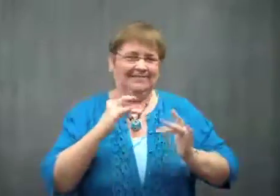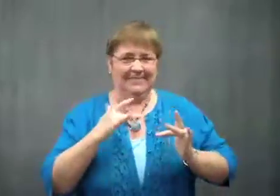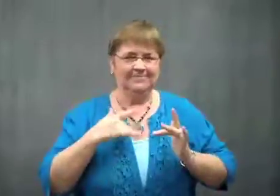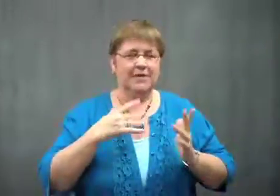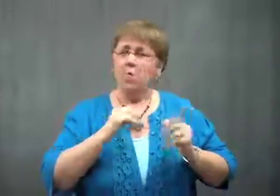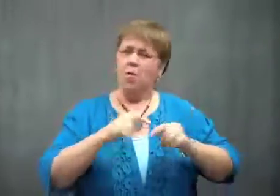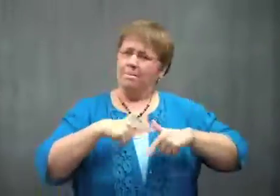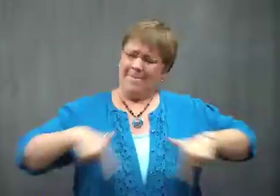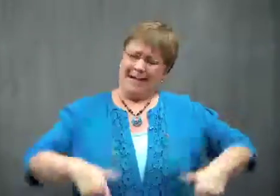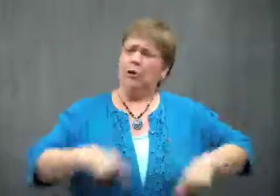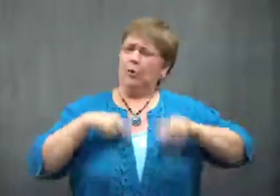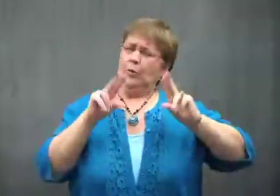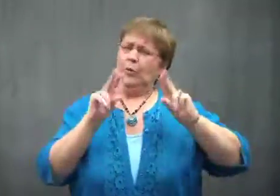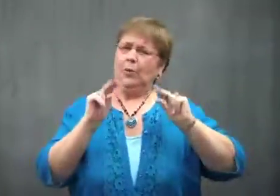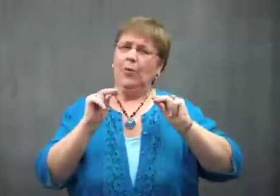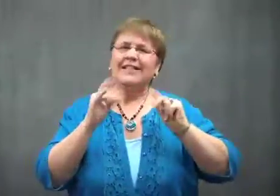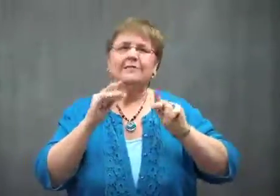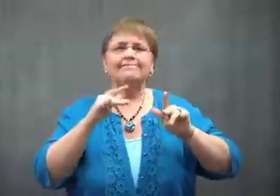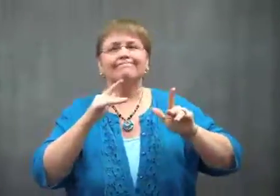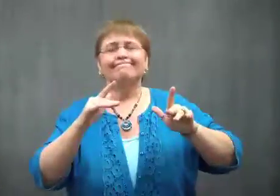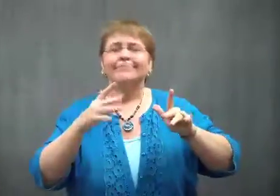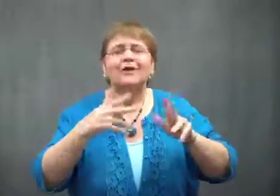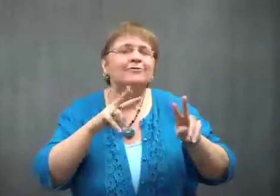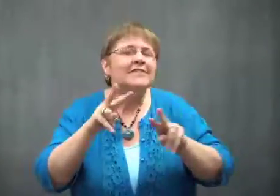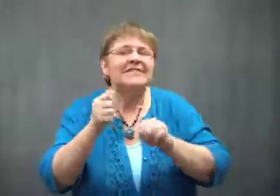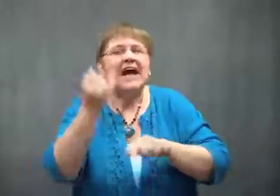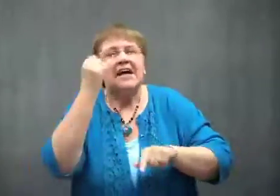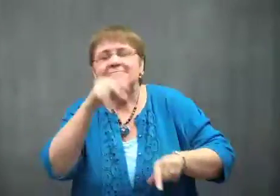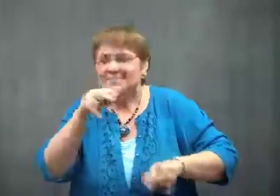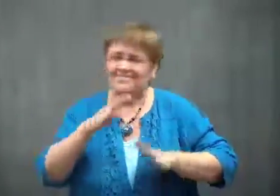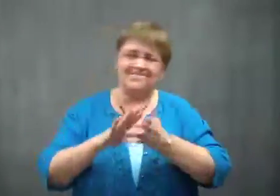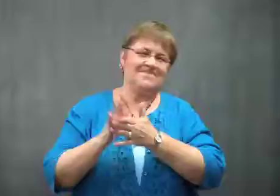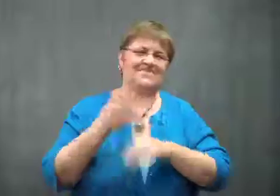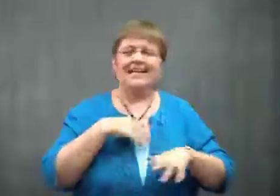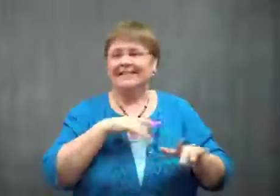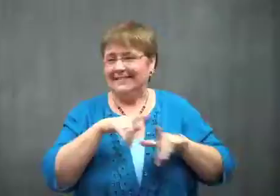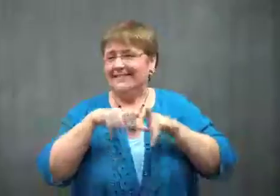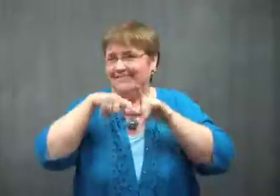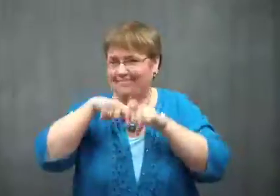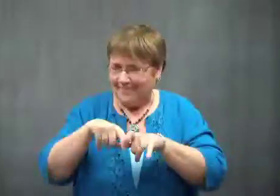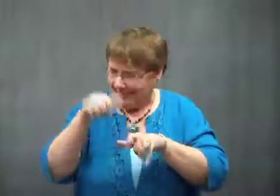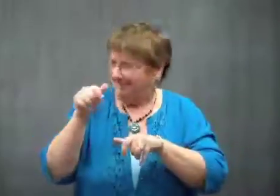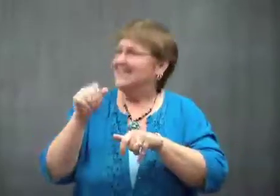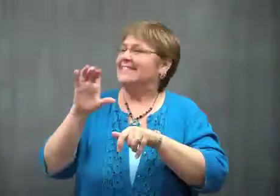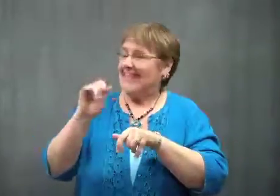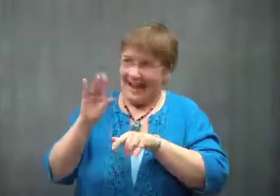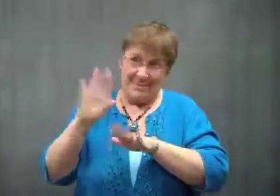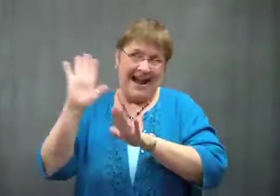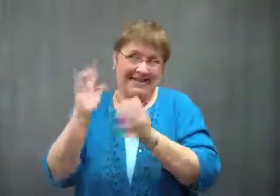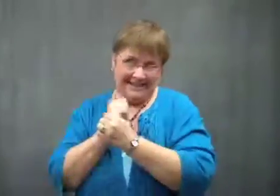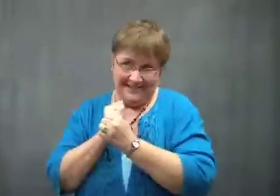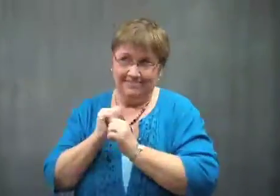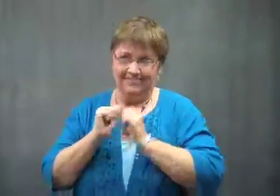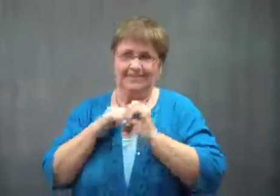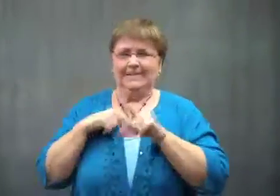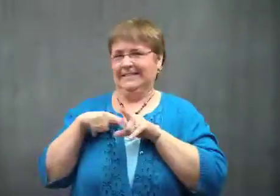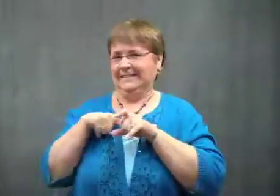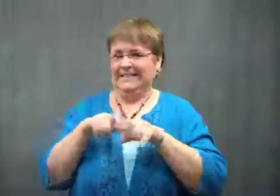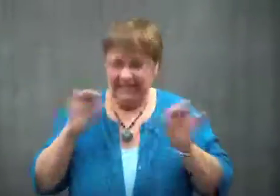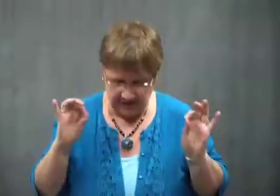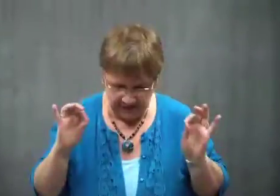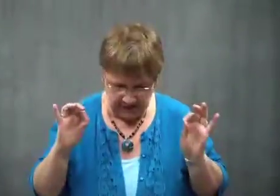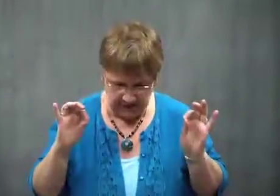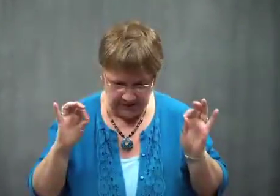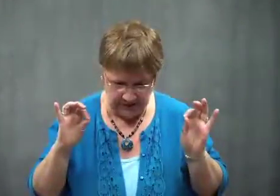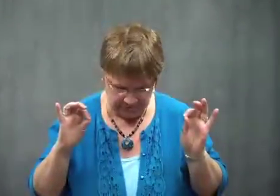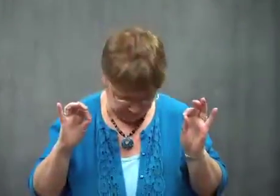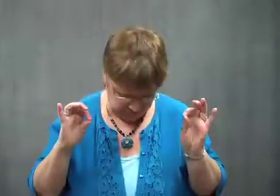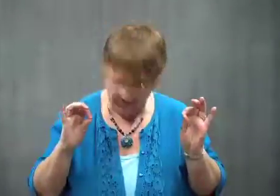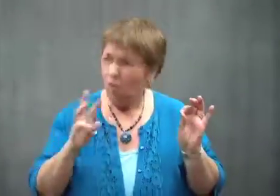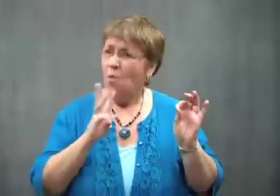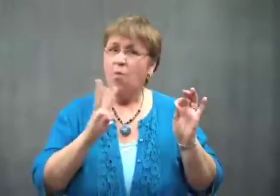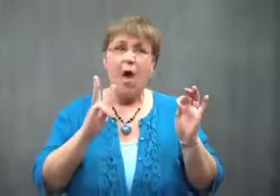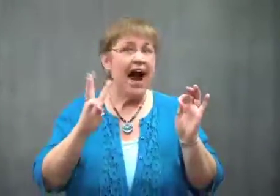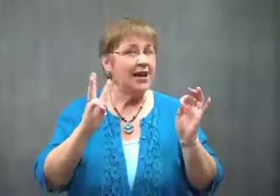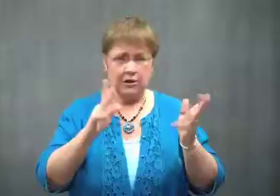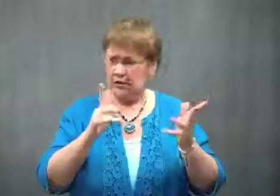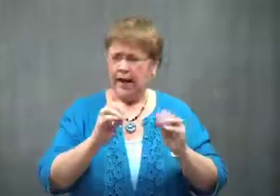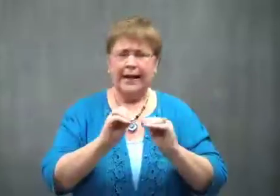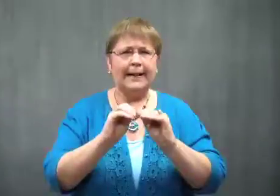I didn't have a bathing suit, I just wanted to see what it was like now.